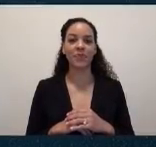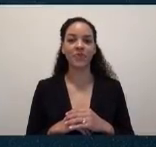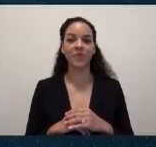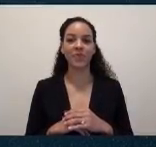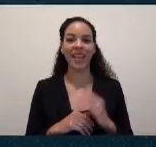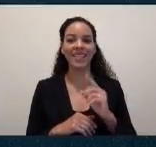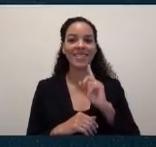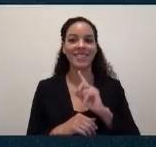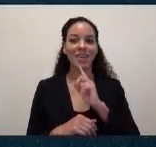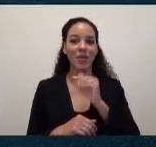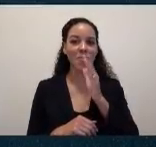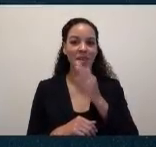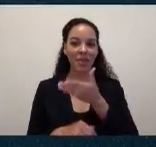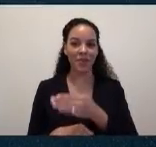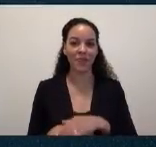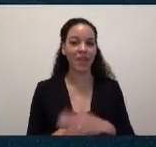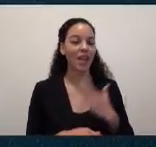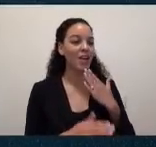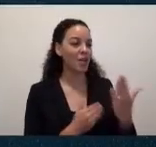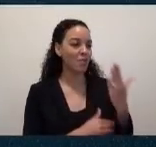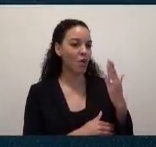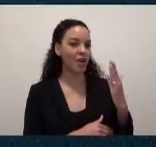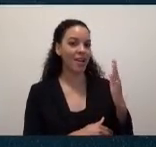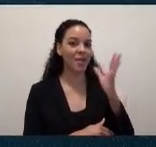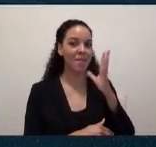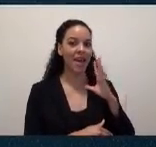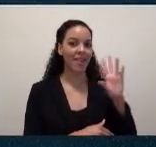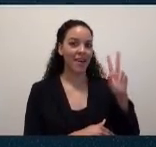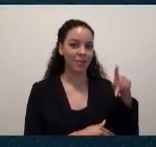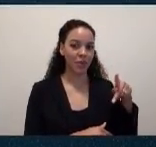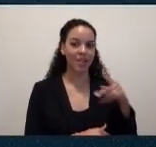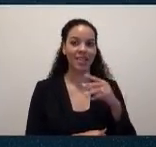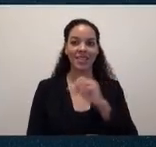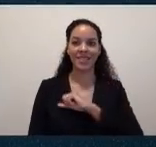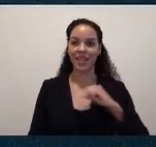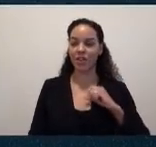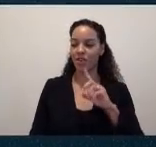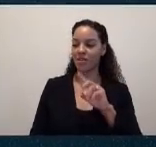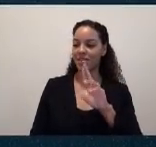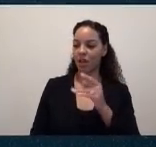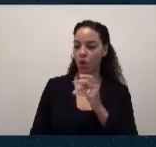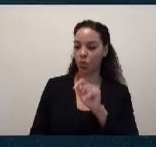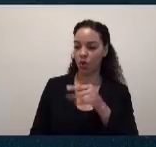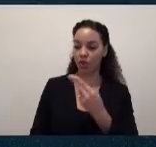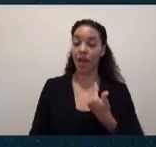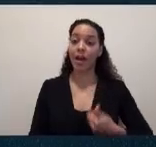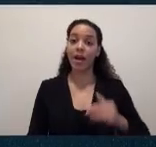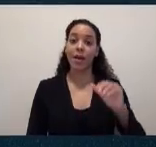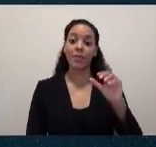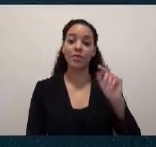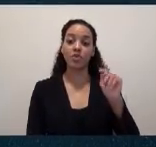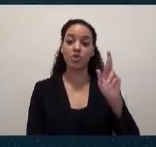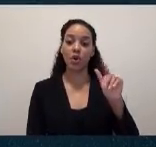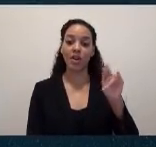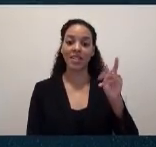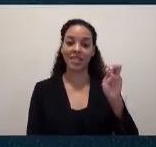Ms. Snyder: Good morning, Madam Vice President and Senator Duckworth. I'm Tori Snyder, and the founder of Self-Care Senorita, and an advocate for MomRising.